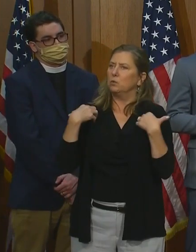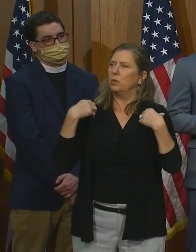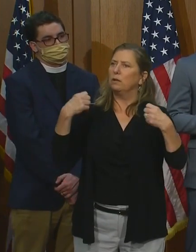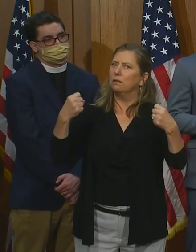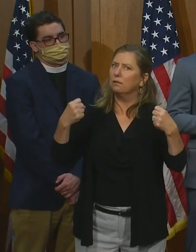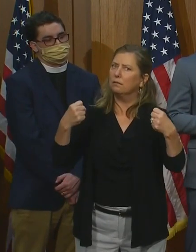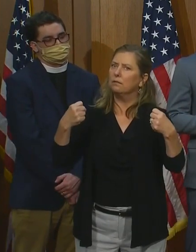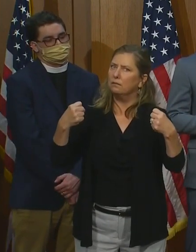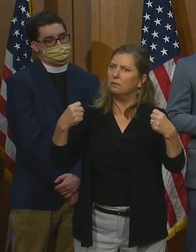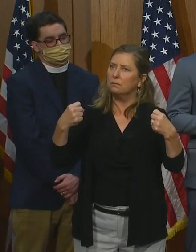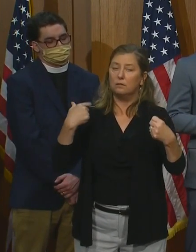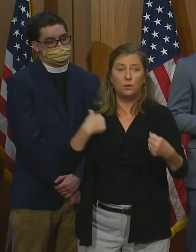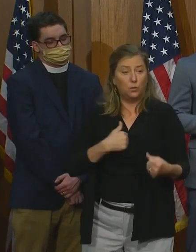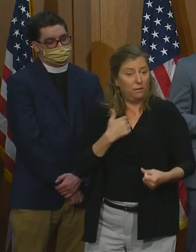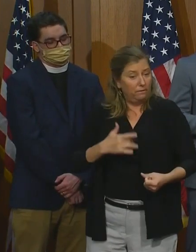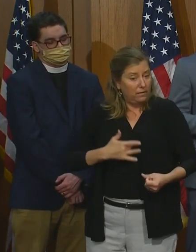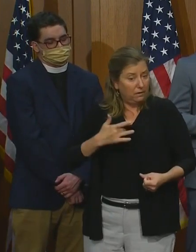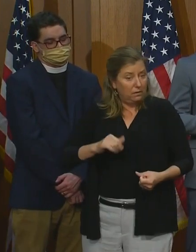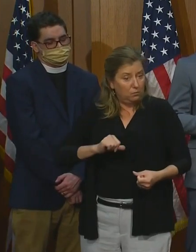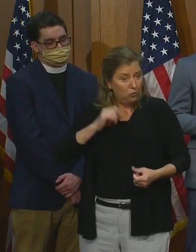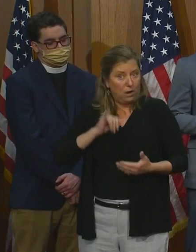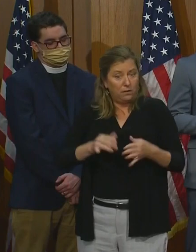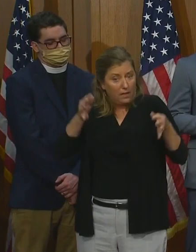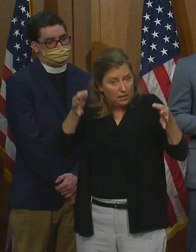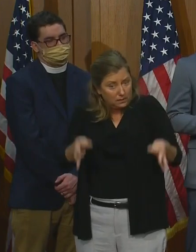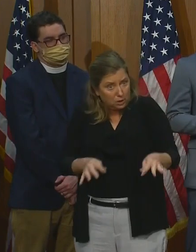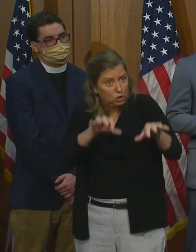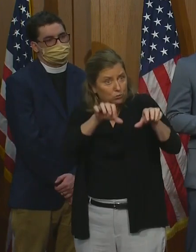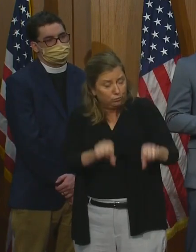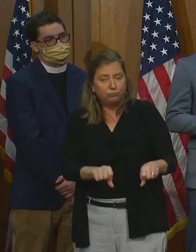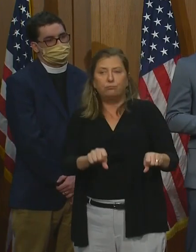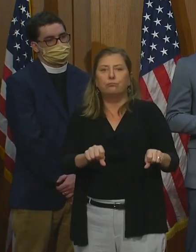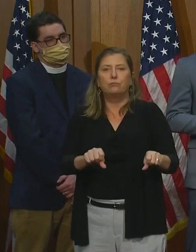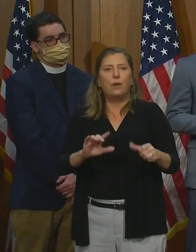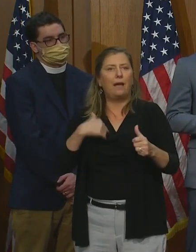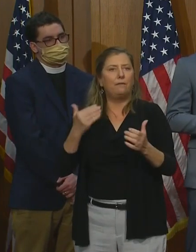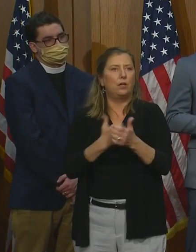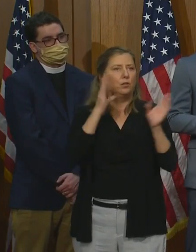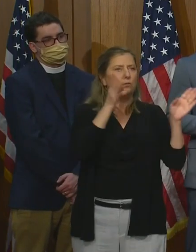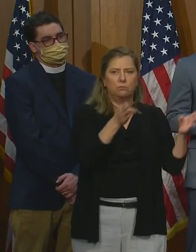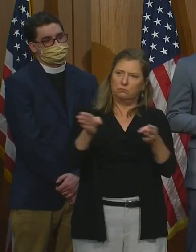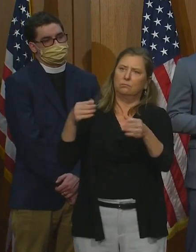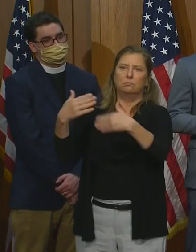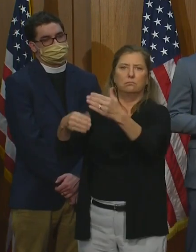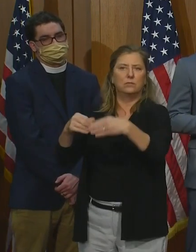THAT WAS THE TIME TO HEAL SO WE MADE THIS DECISION- WE'RE PROUD